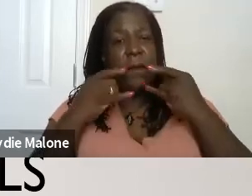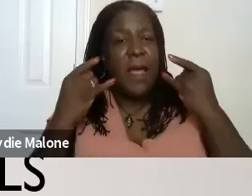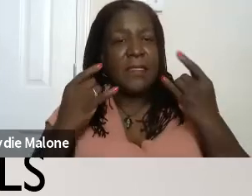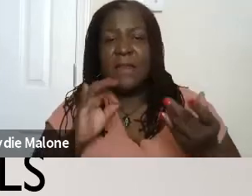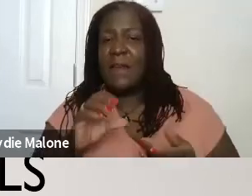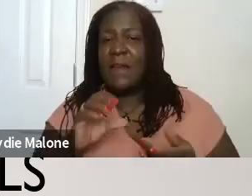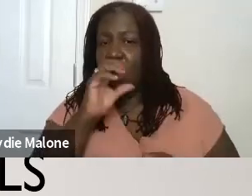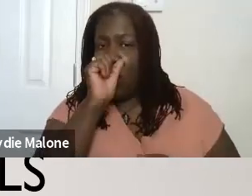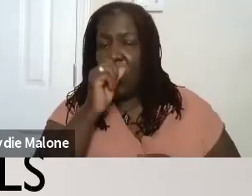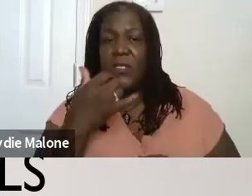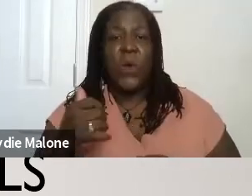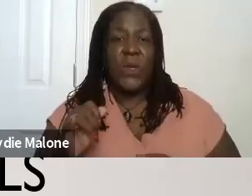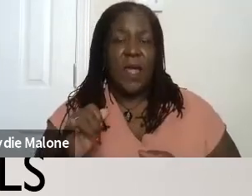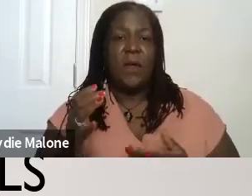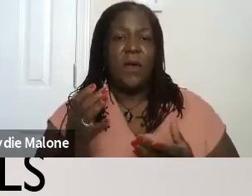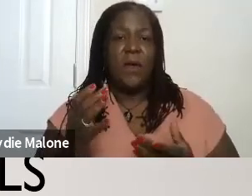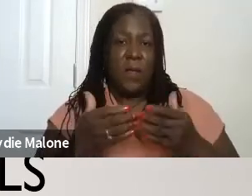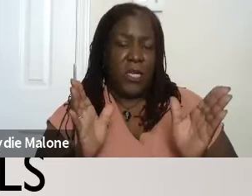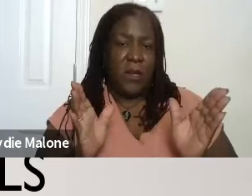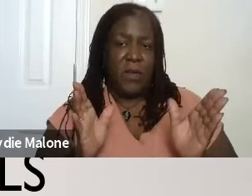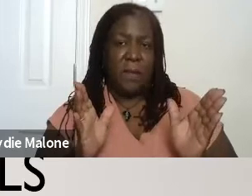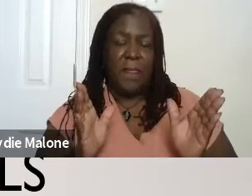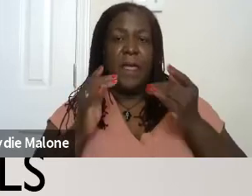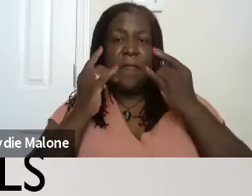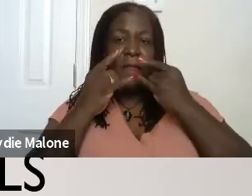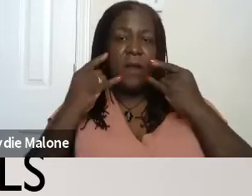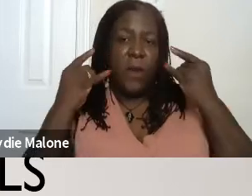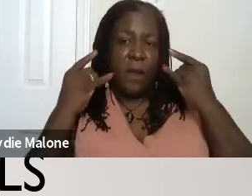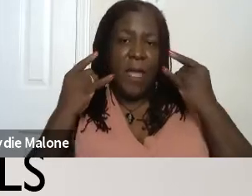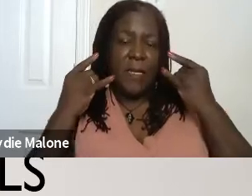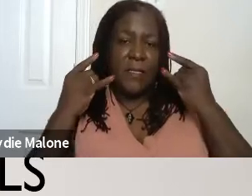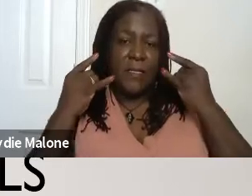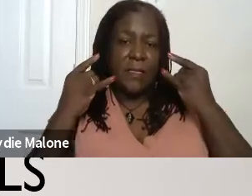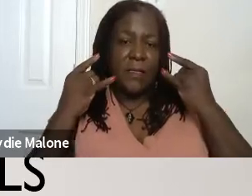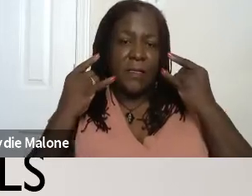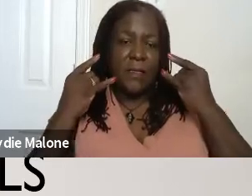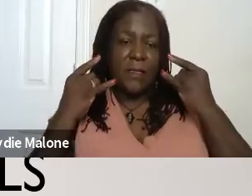as a community and so I think that wearing masks, if not prohibitive to you in any way,